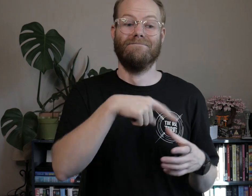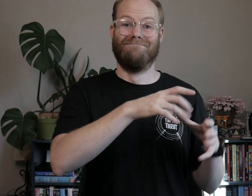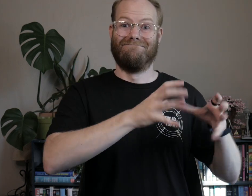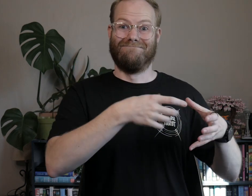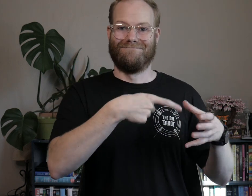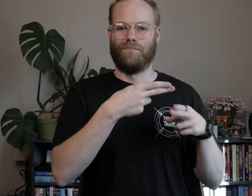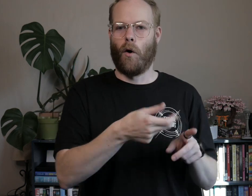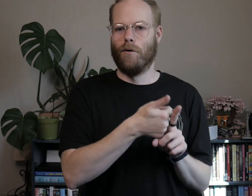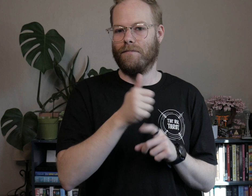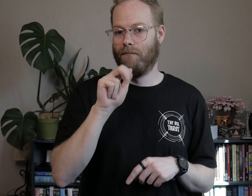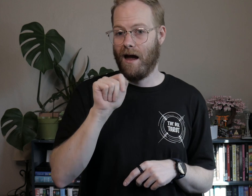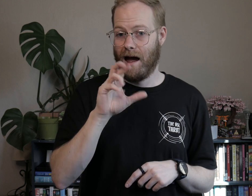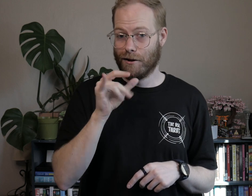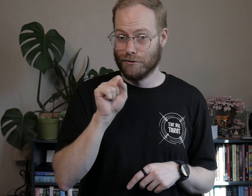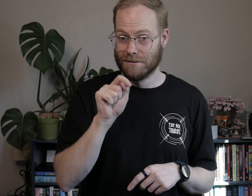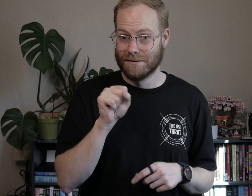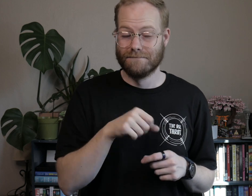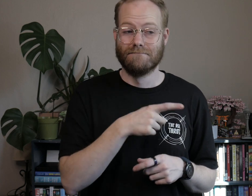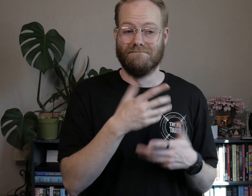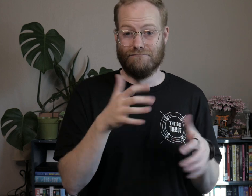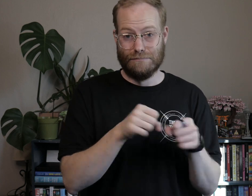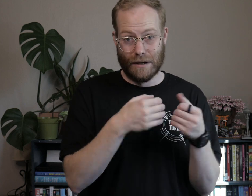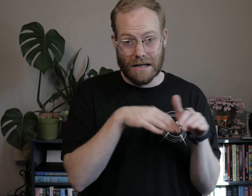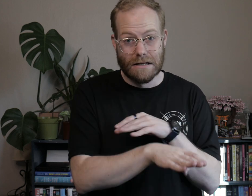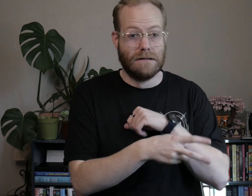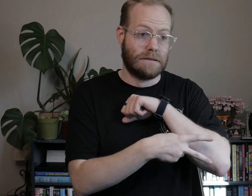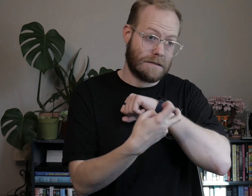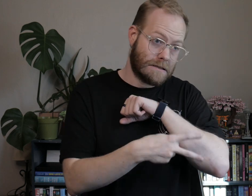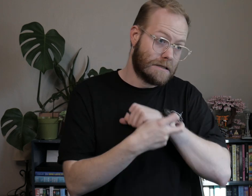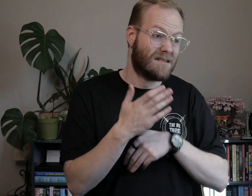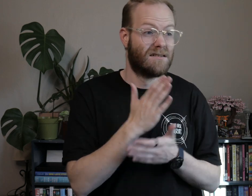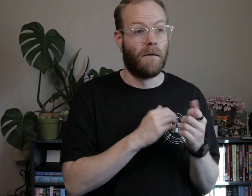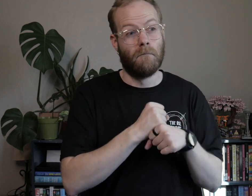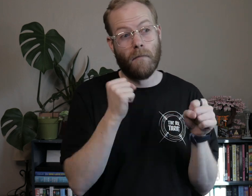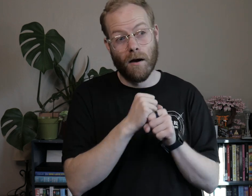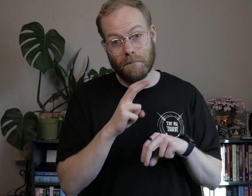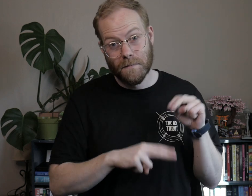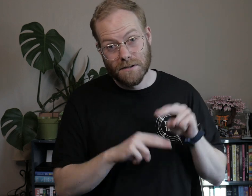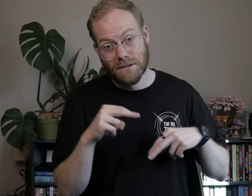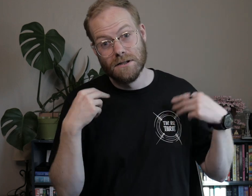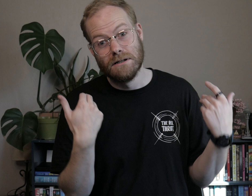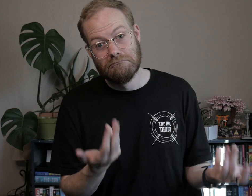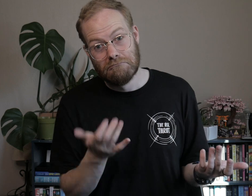These people call themselves anarchists, have done some breaking in, stealing, and some bomb building.